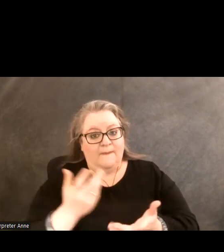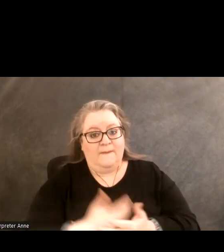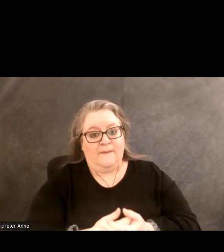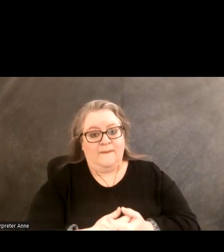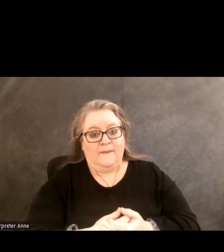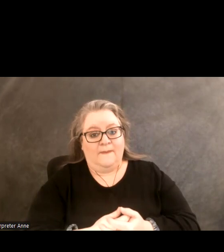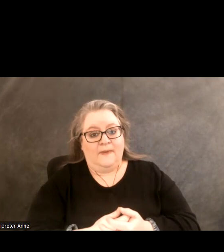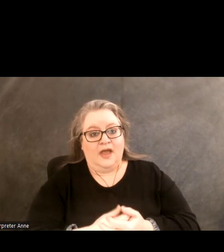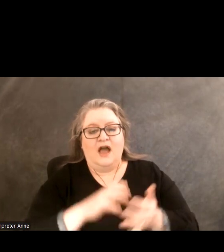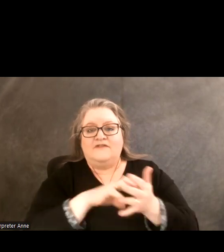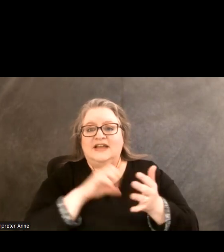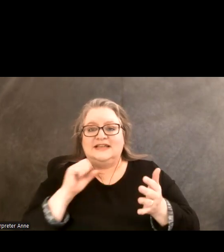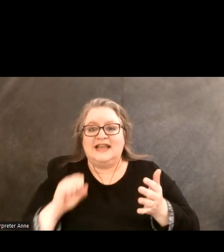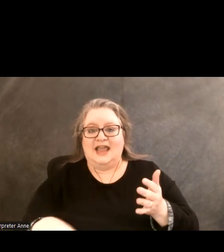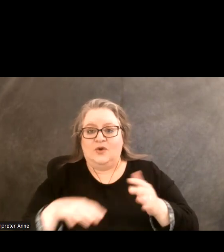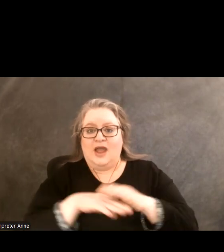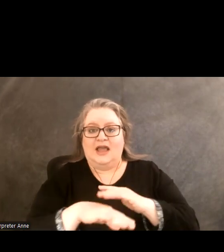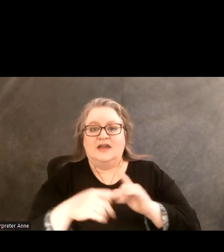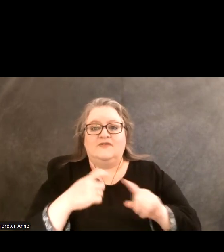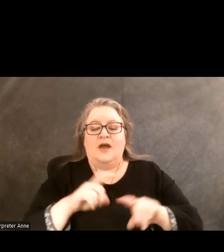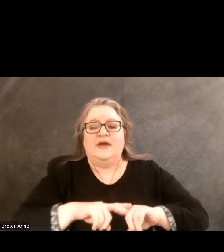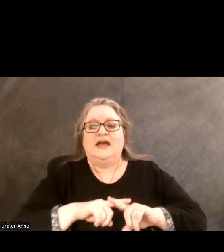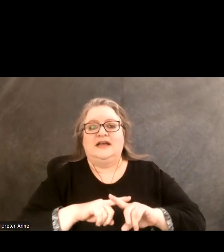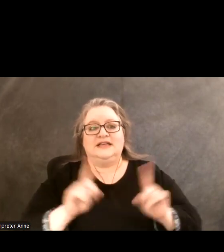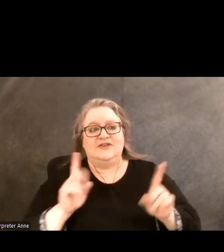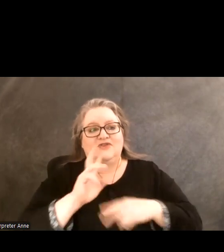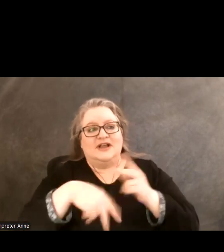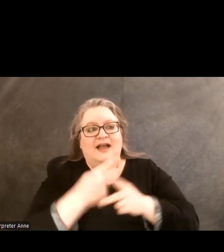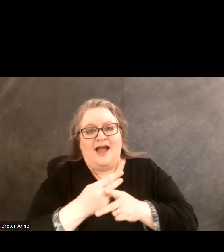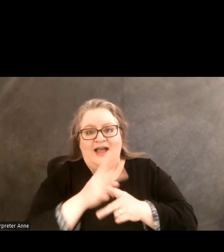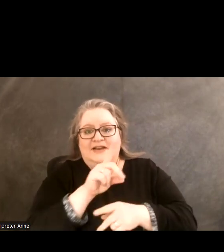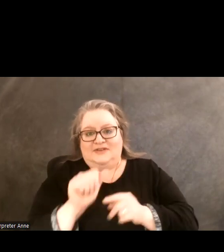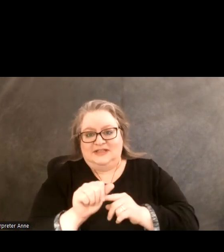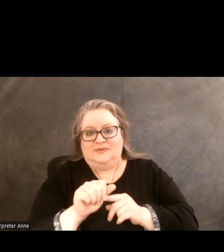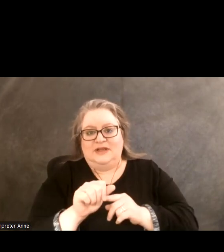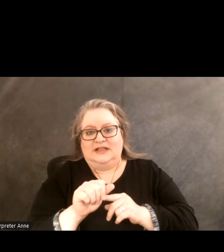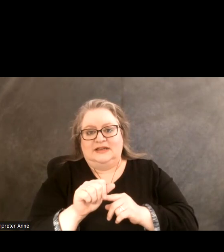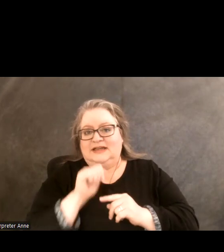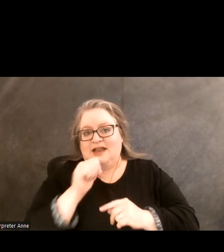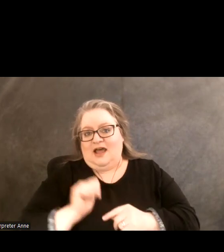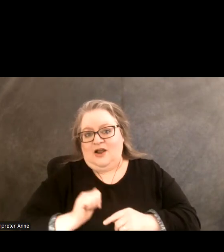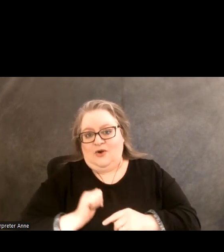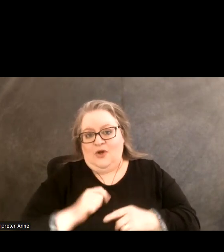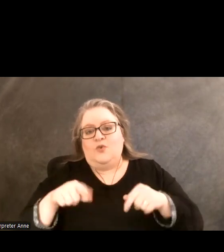away access from a different sort of disability than our own, while we're creating it for ourselves.